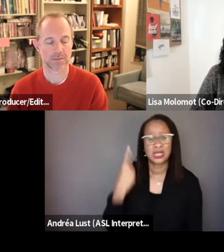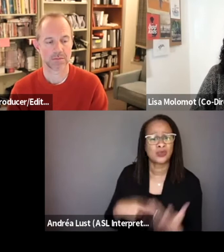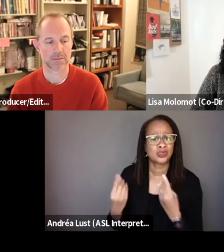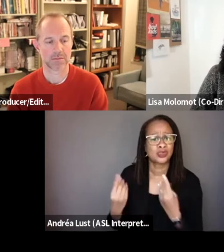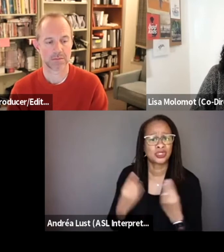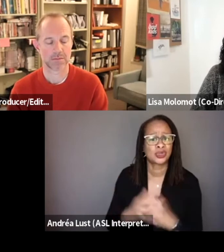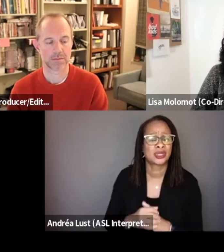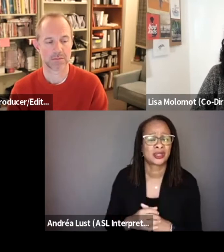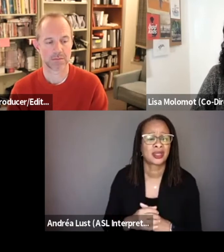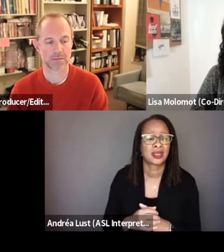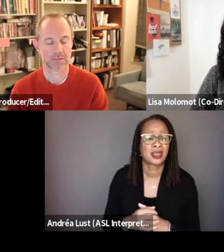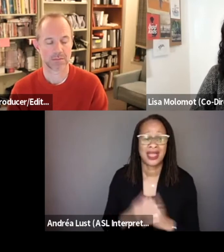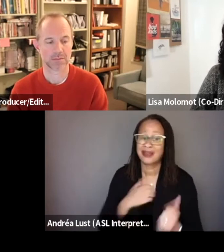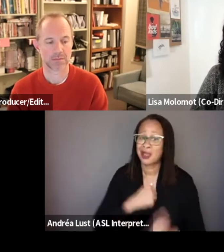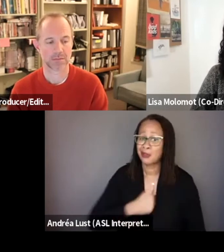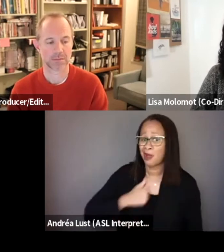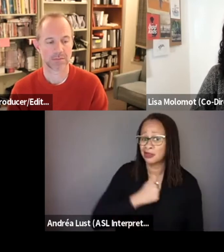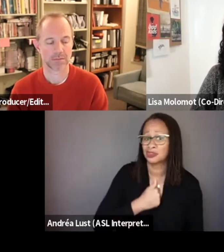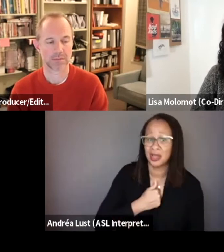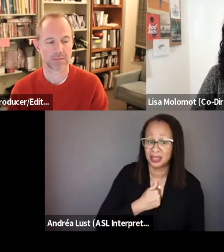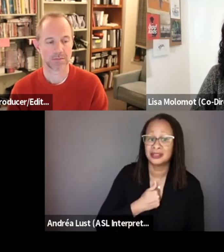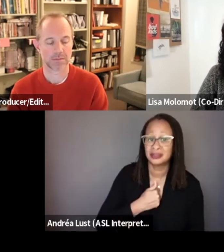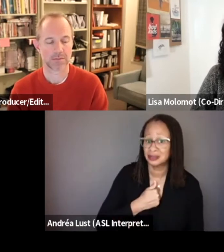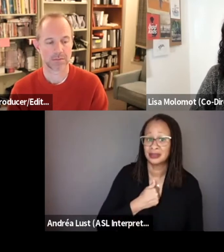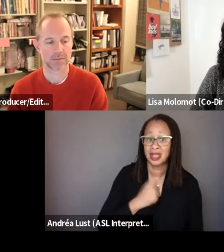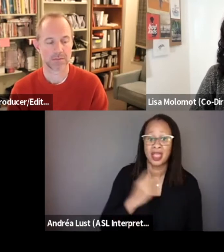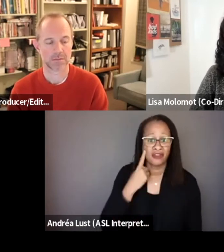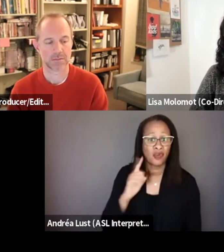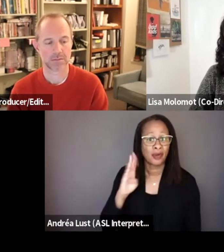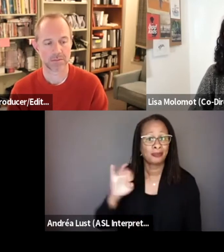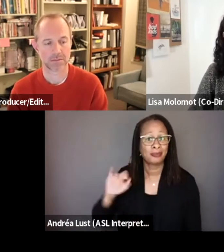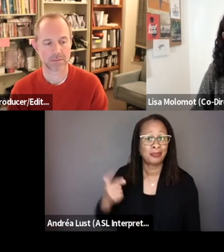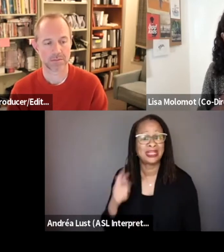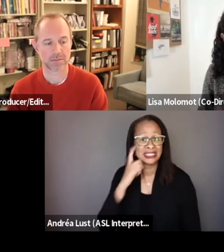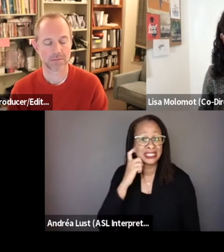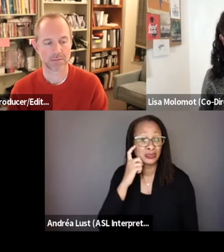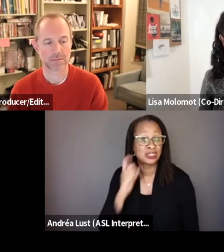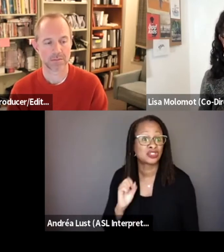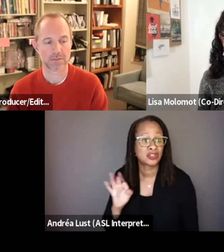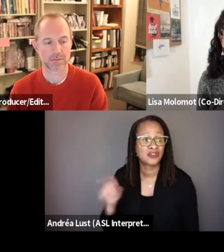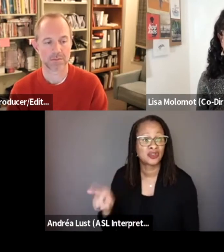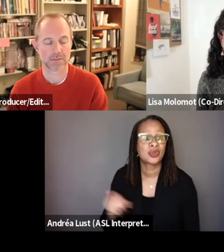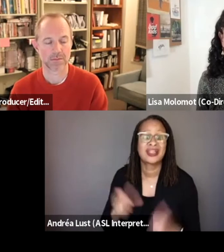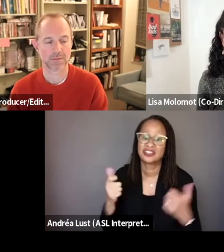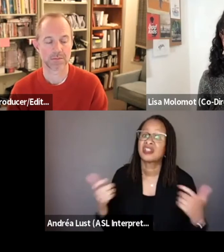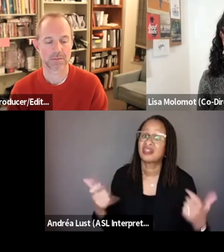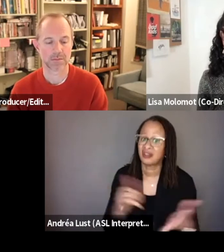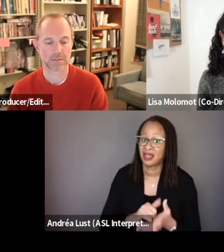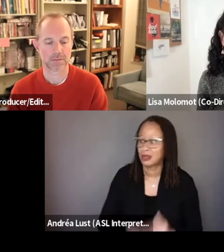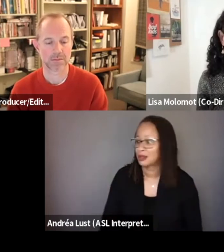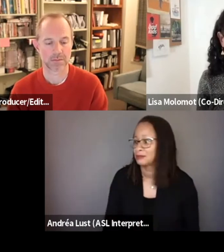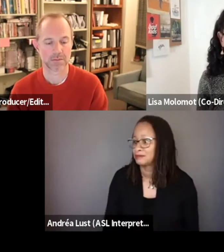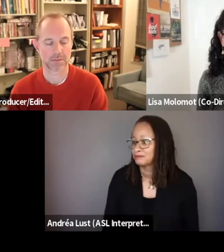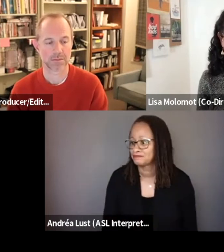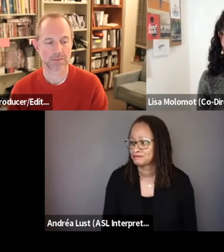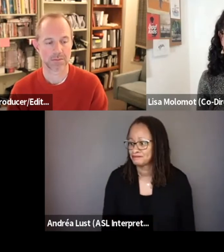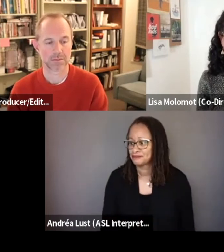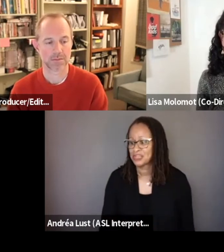and I apologize for being suspicious. There was quite a bit of that, so that was really interesting.